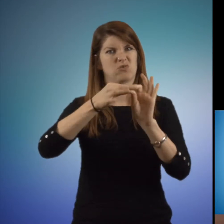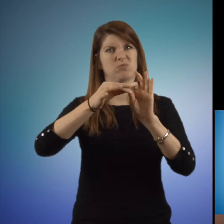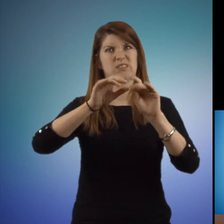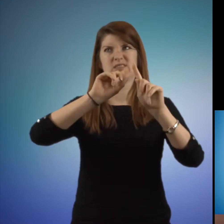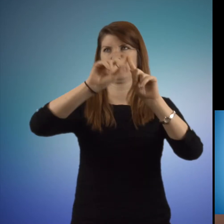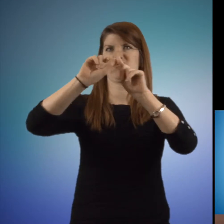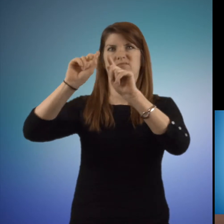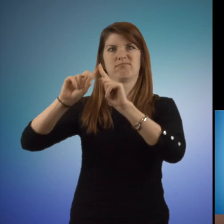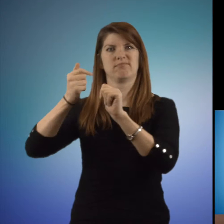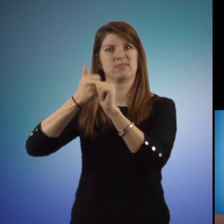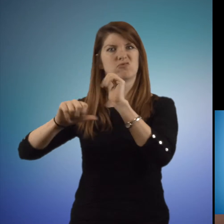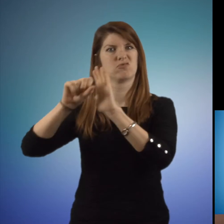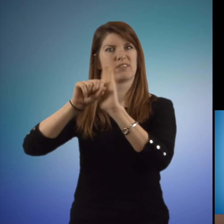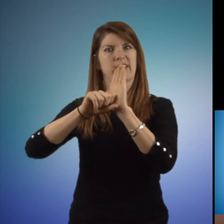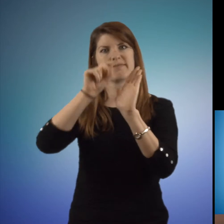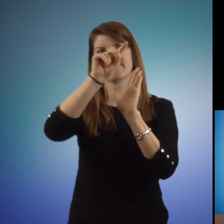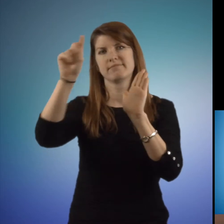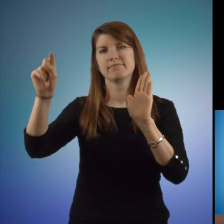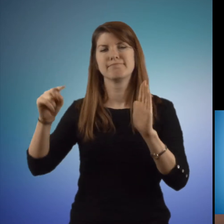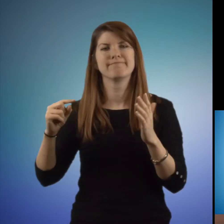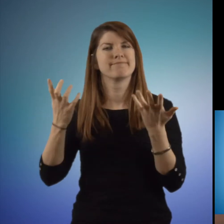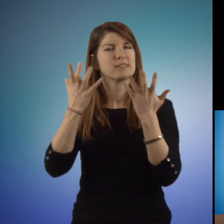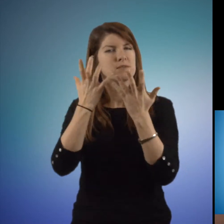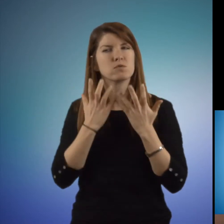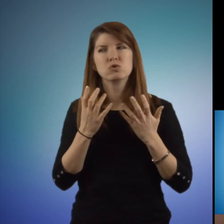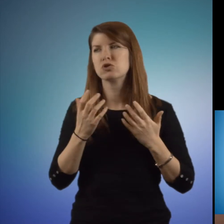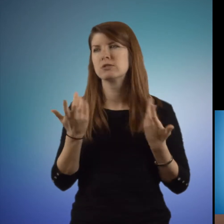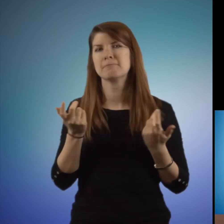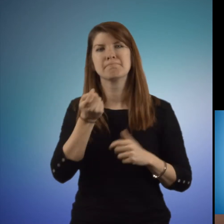And unfortunately we don't have a lot of case law or policy guidance.